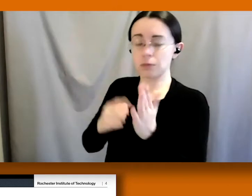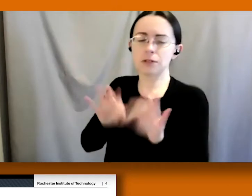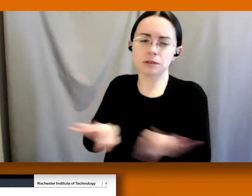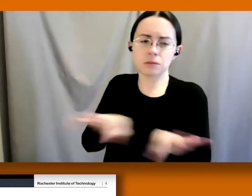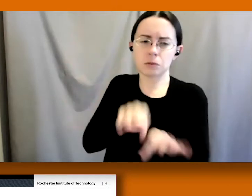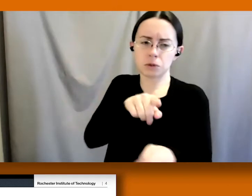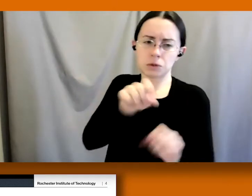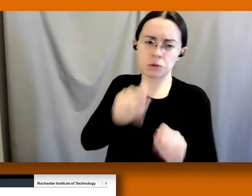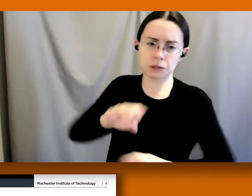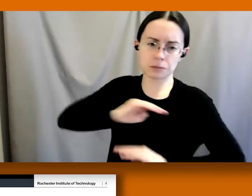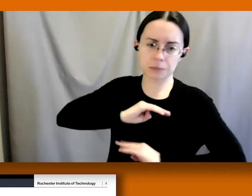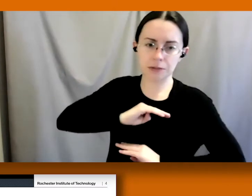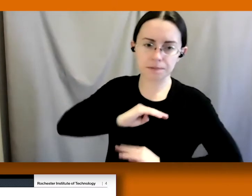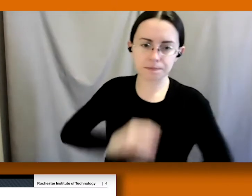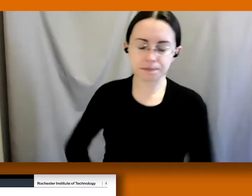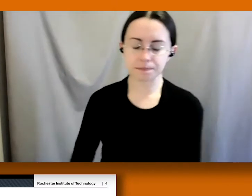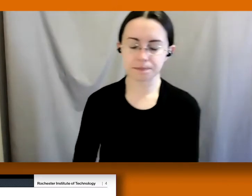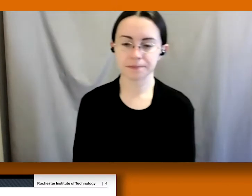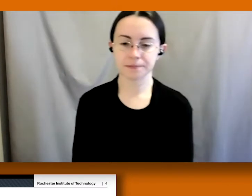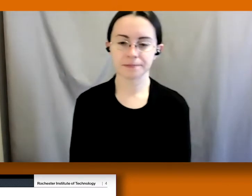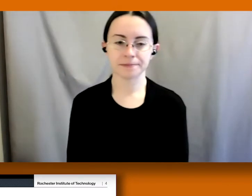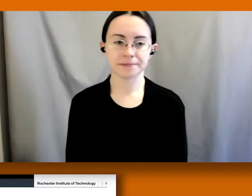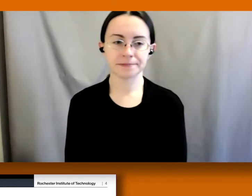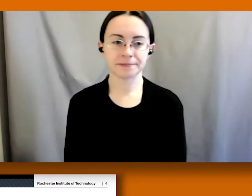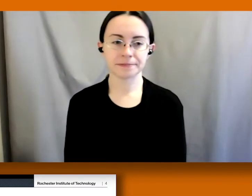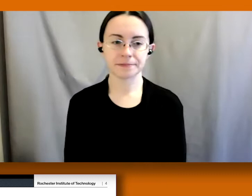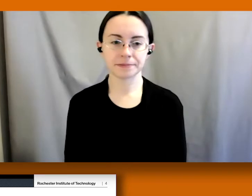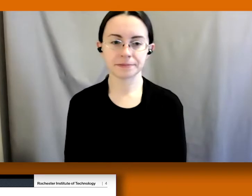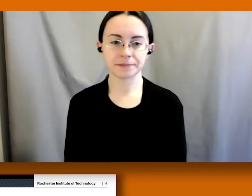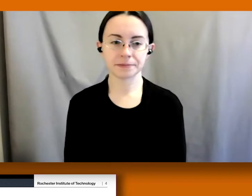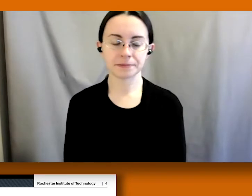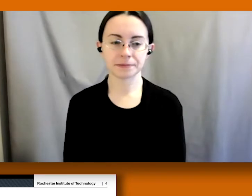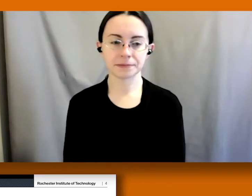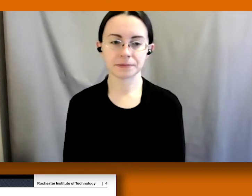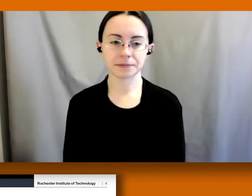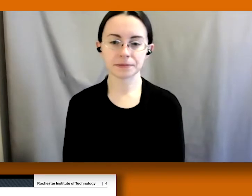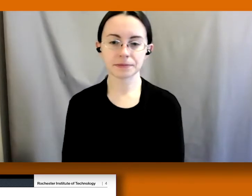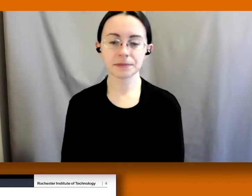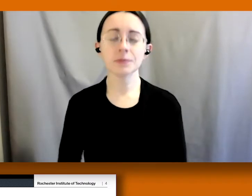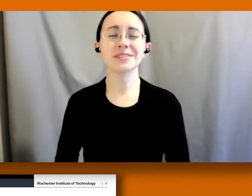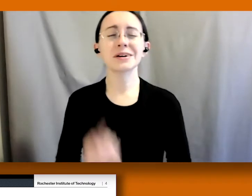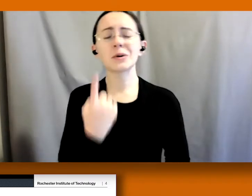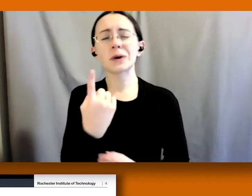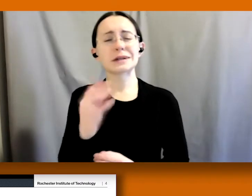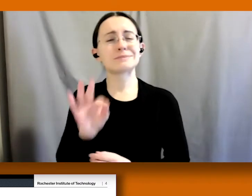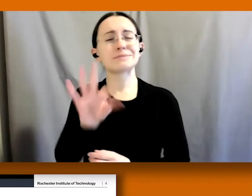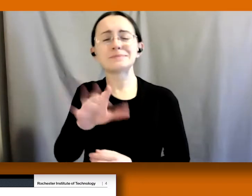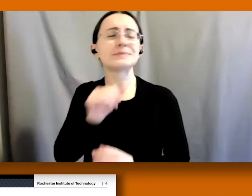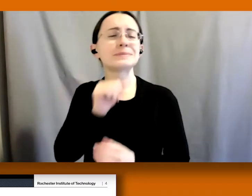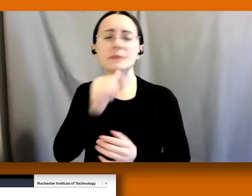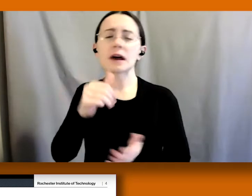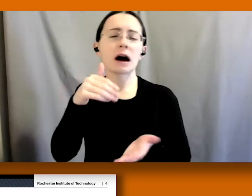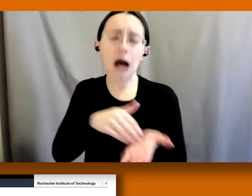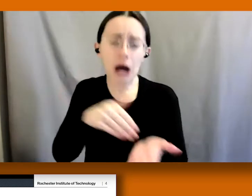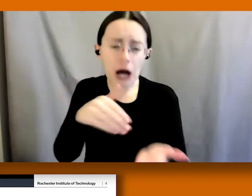Um, one thing that... it doesn't come up very often, but it's usually a first one to look for